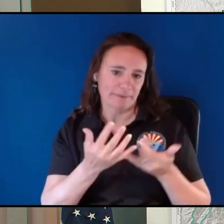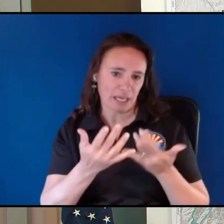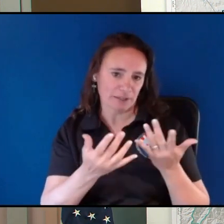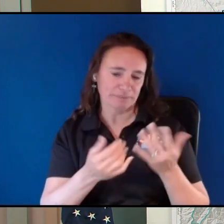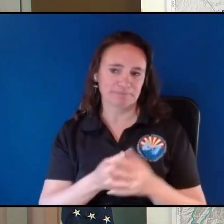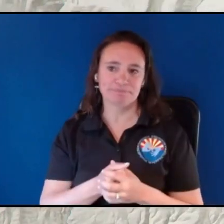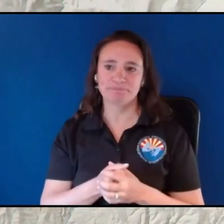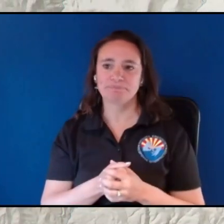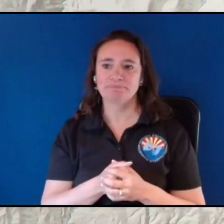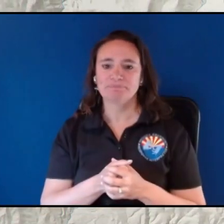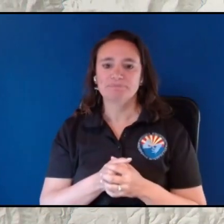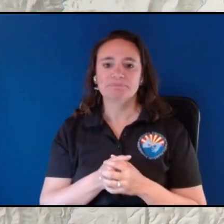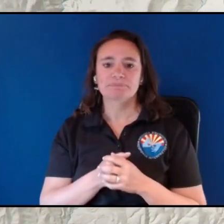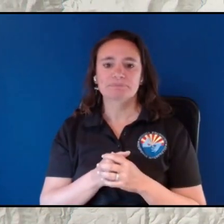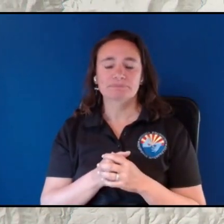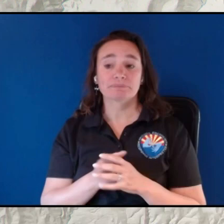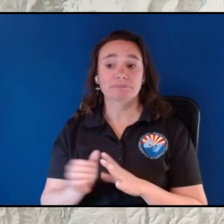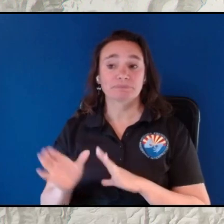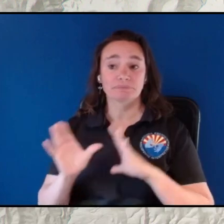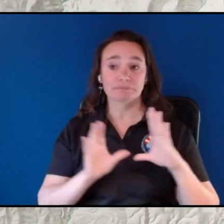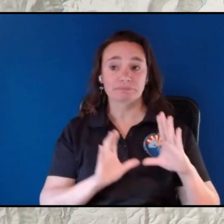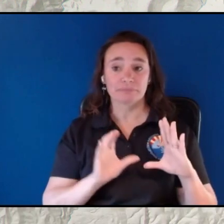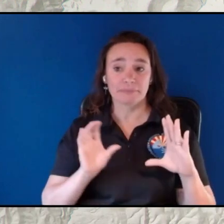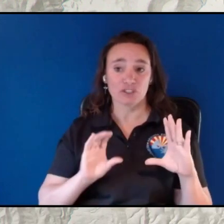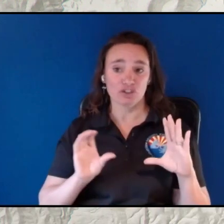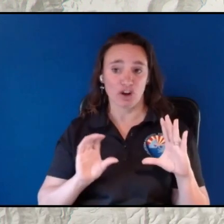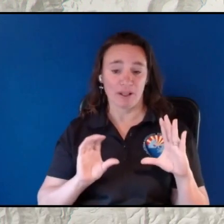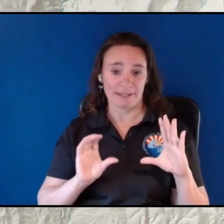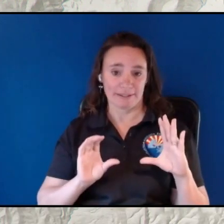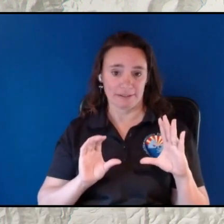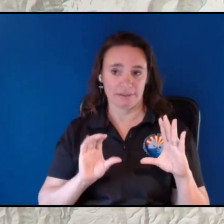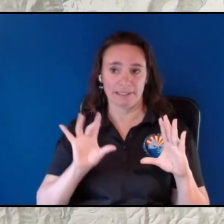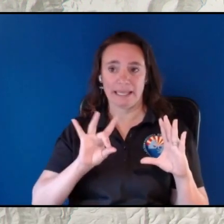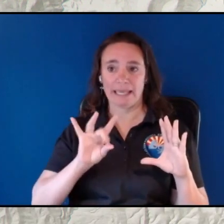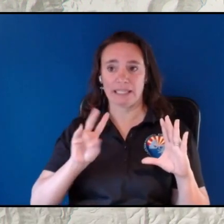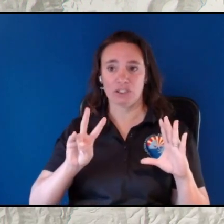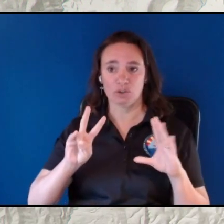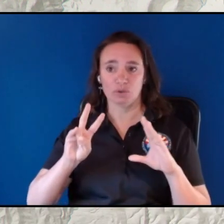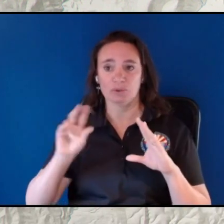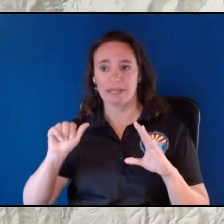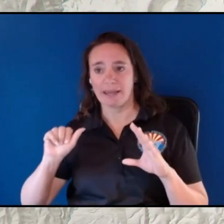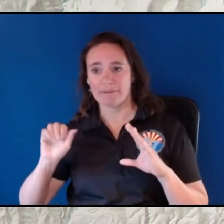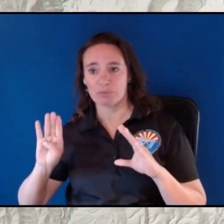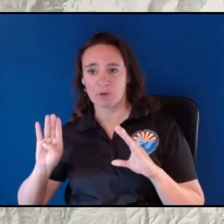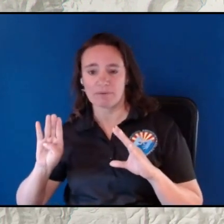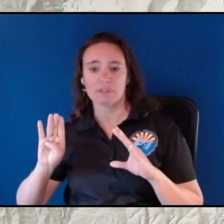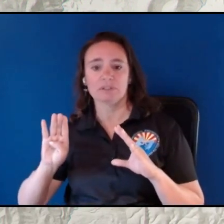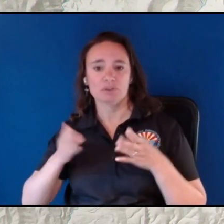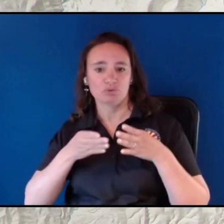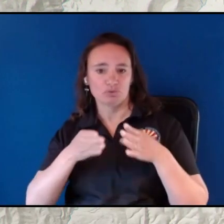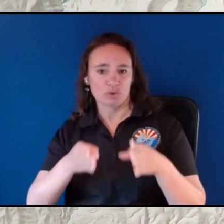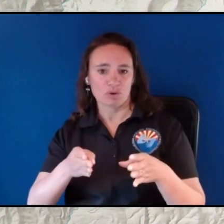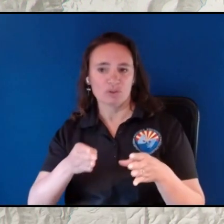the 82 Alpha Bravo road. So we had those spot fires a few days ago when we got those northerly winds. Crews were able to get